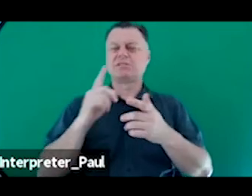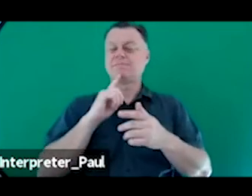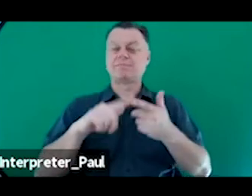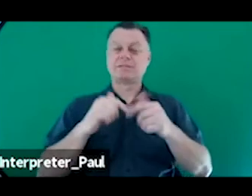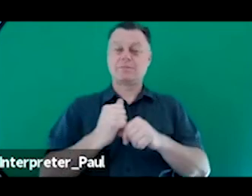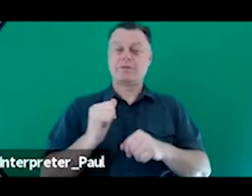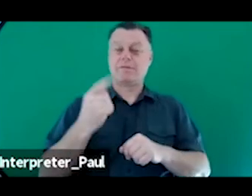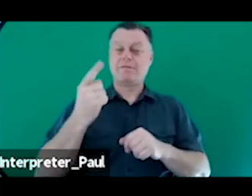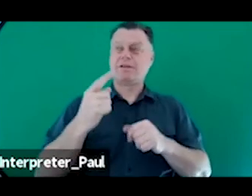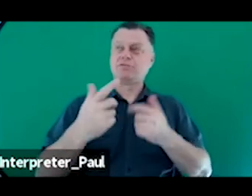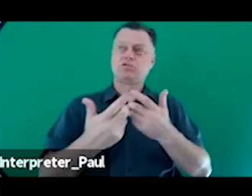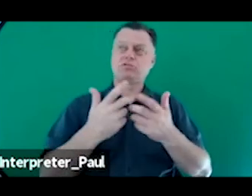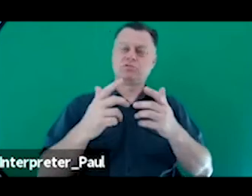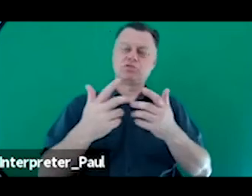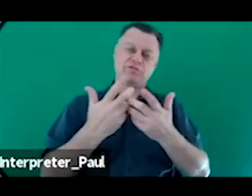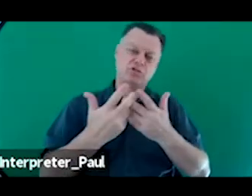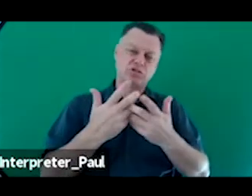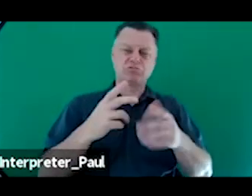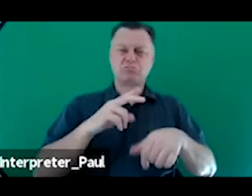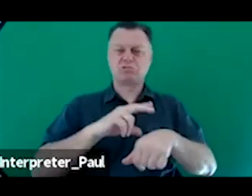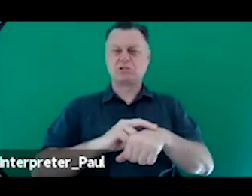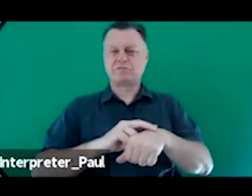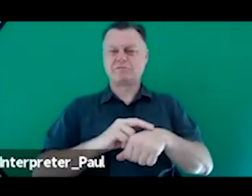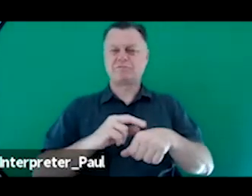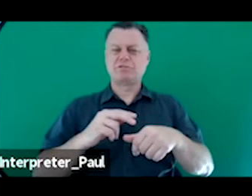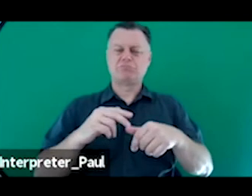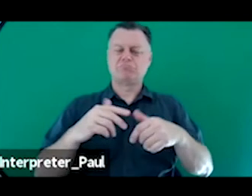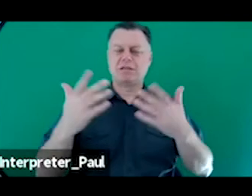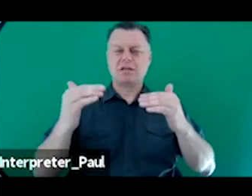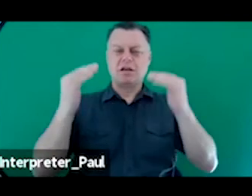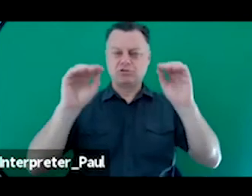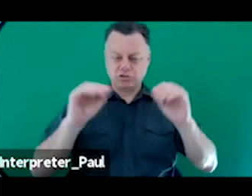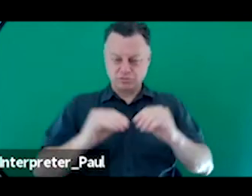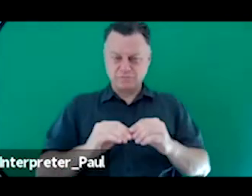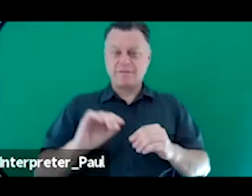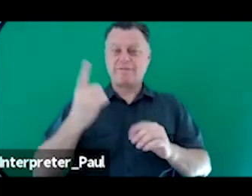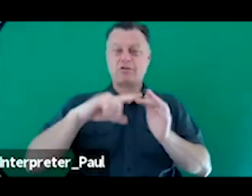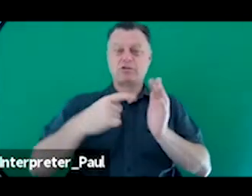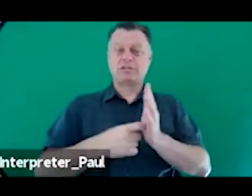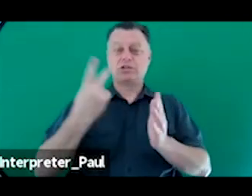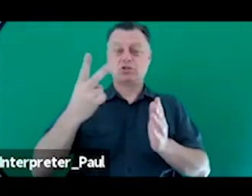universities or vocational programs or further ed, then by the time they are second-year